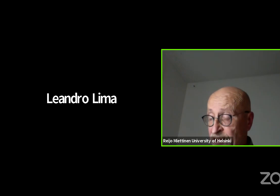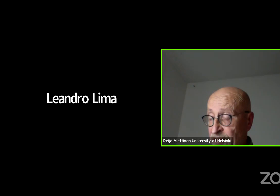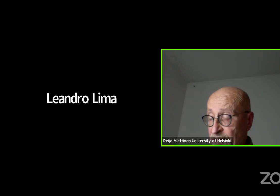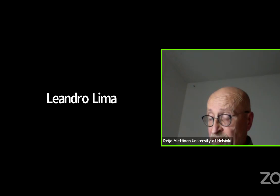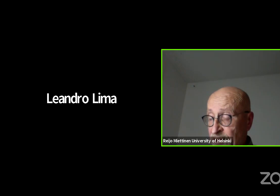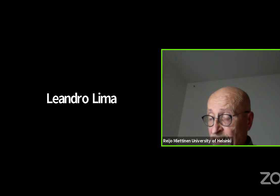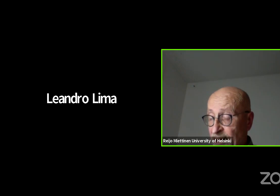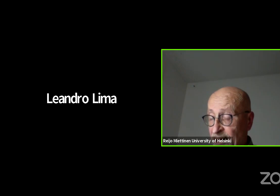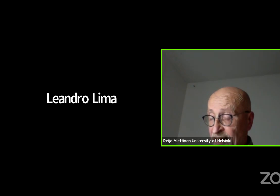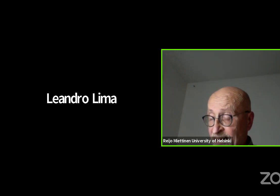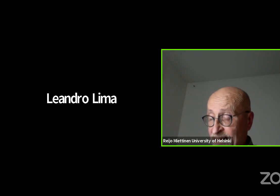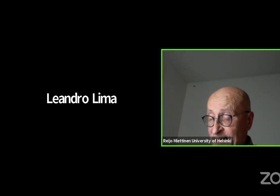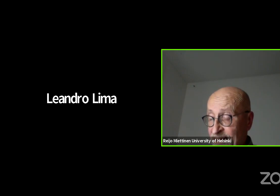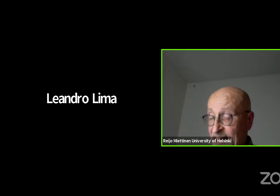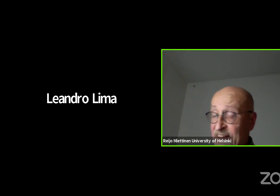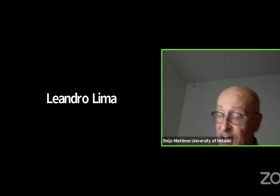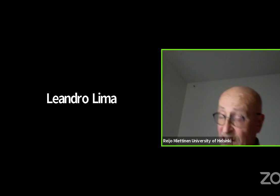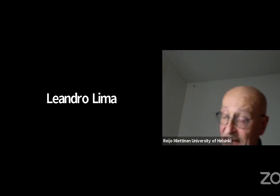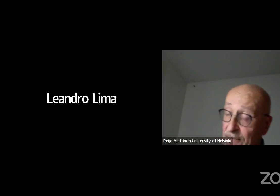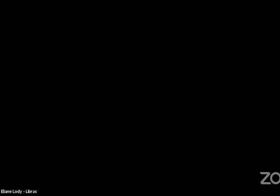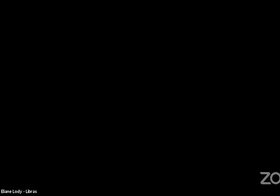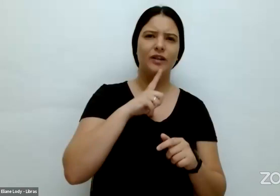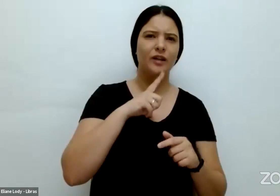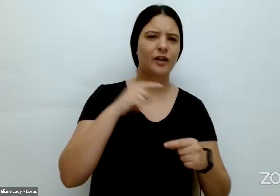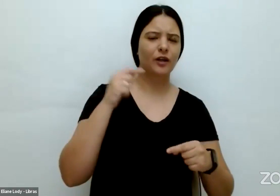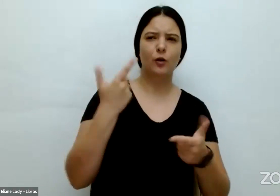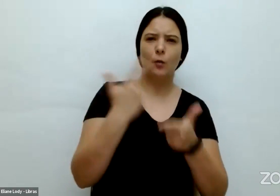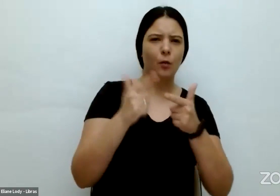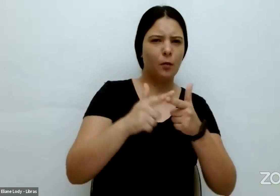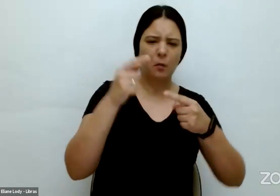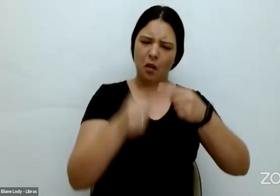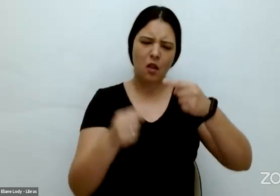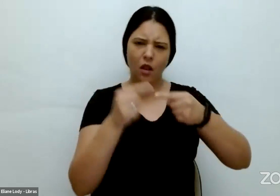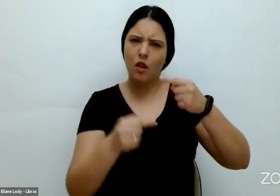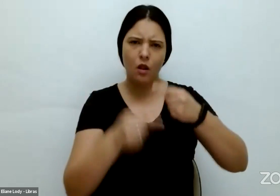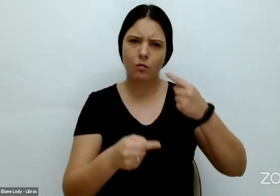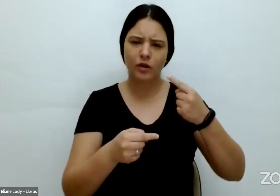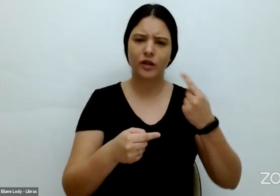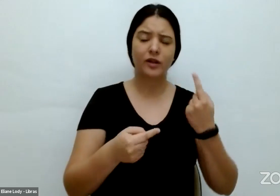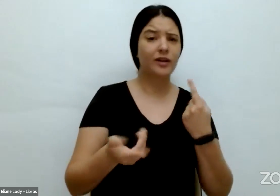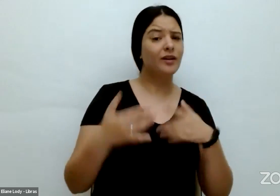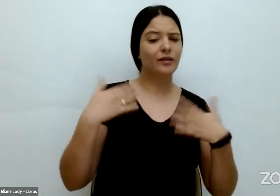for such a problem or such a problem or contradiction.